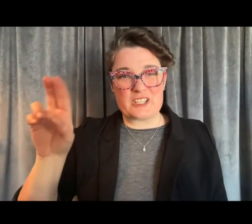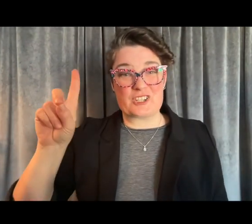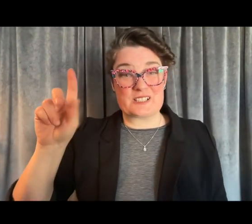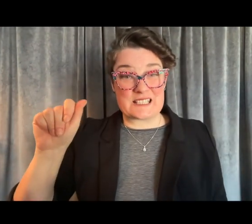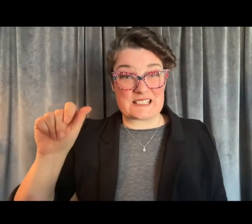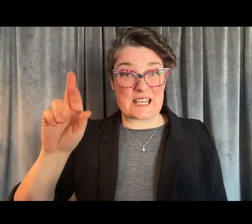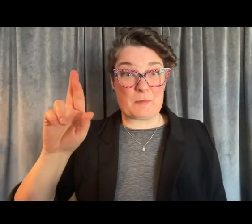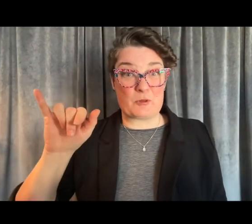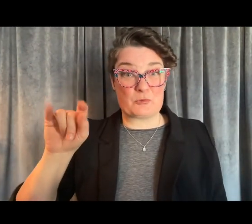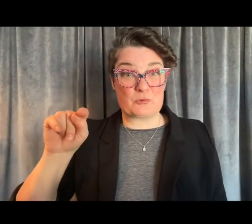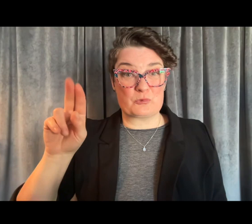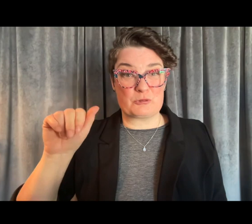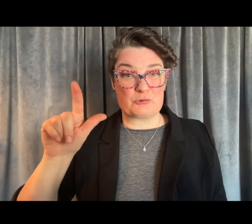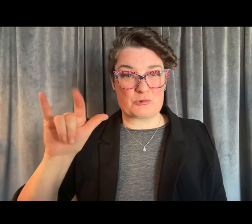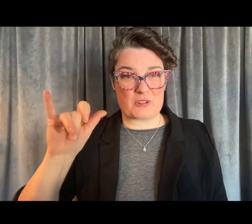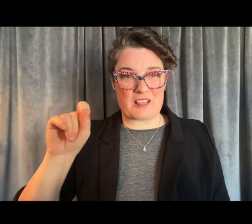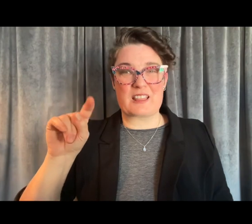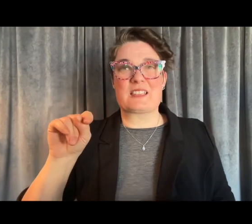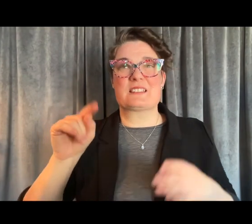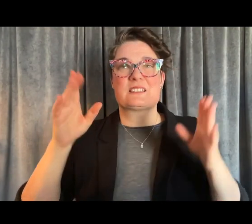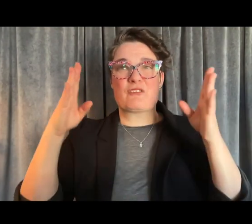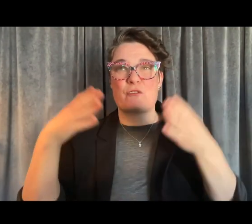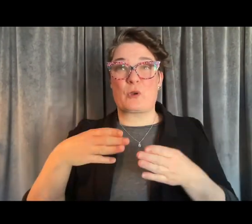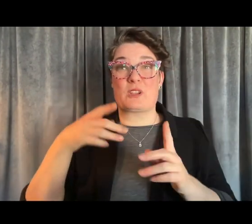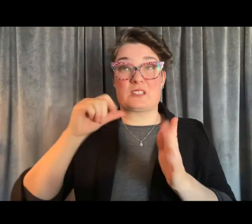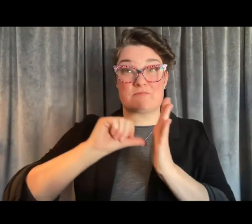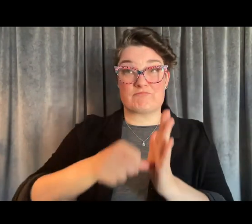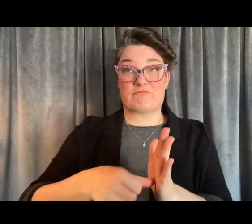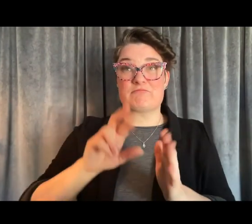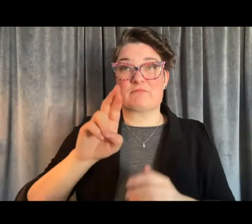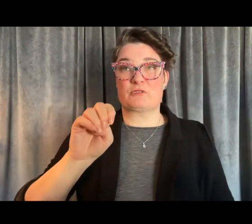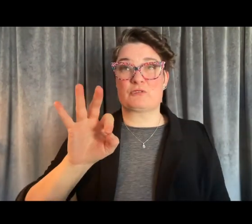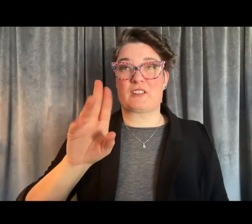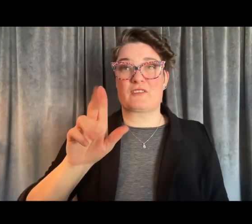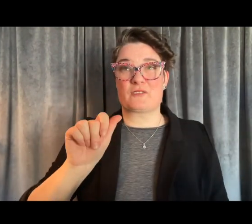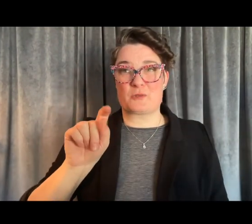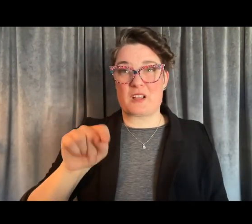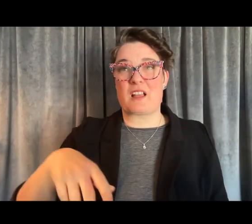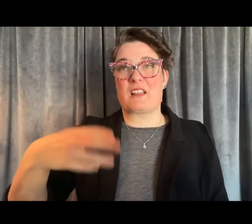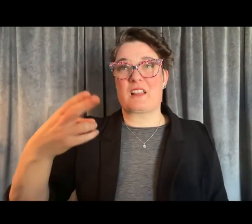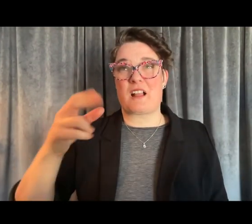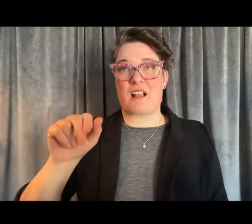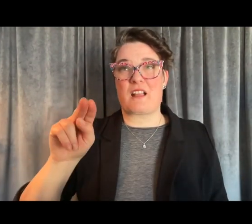approaches healing with a focus on Refuat Hanefesh, the healing of the soul from